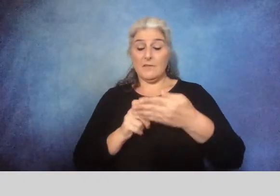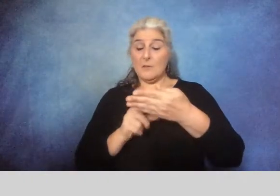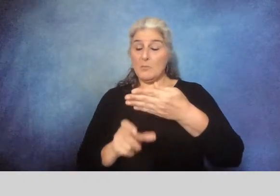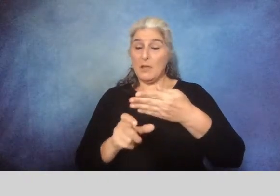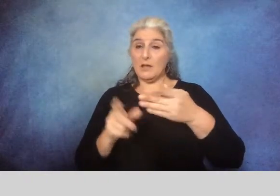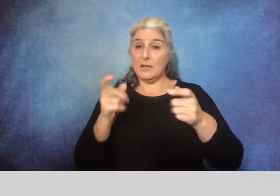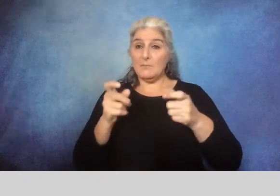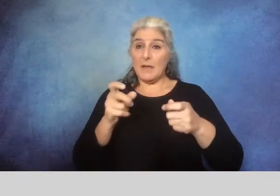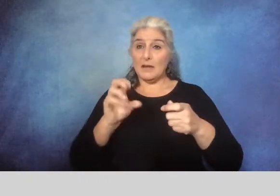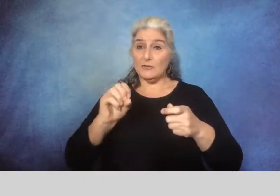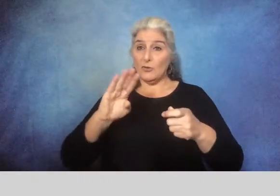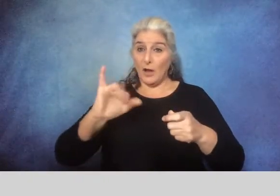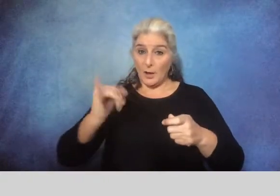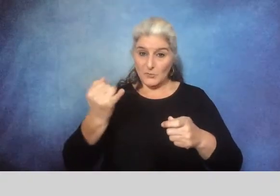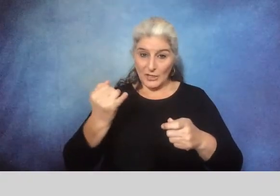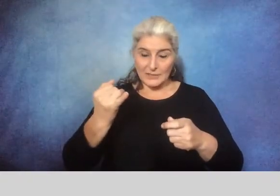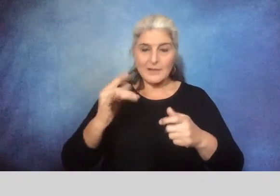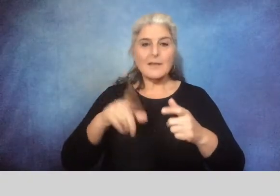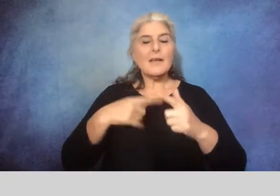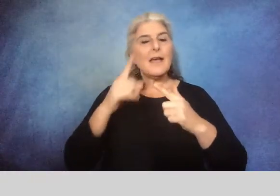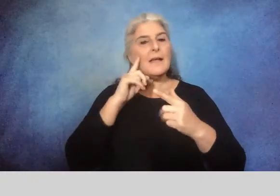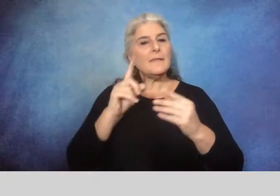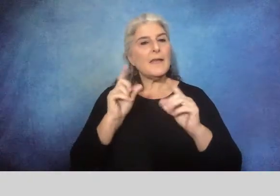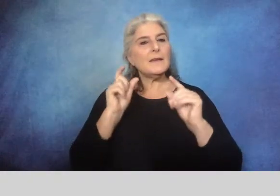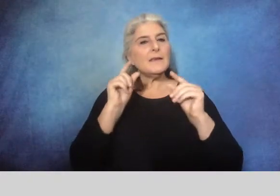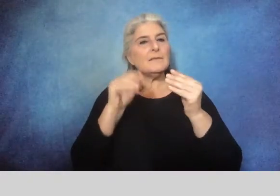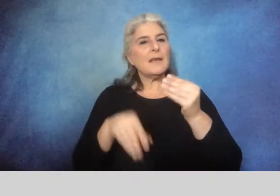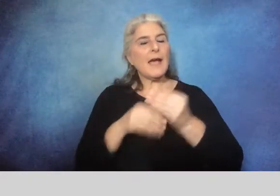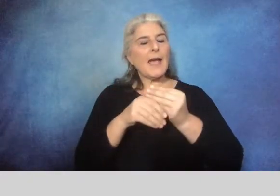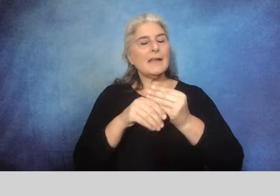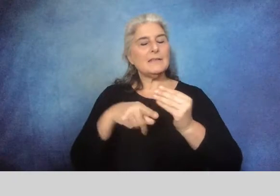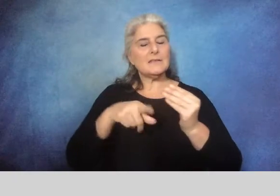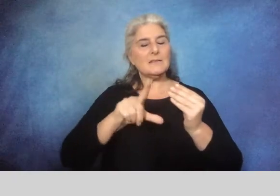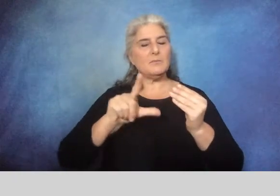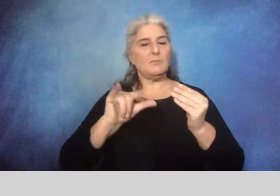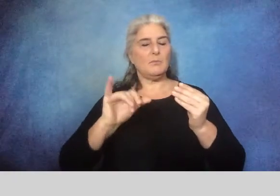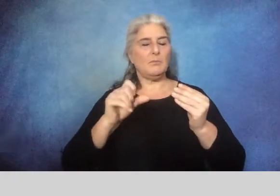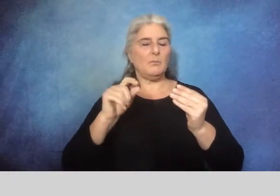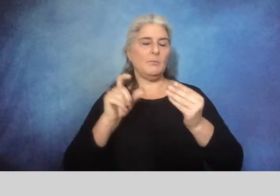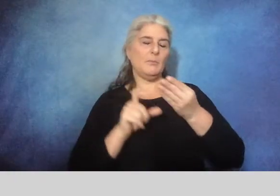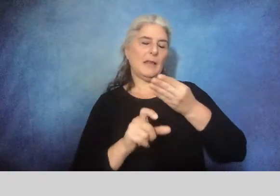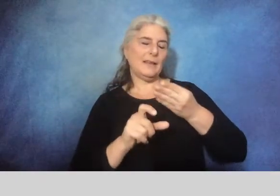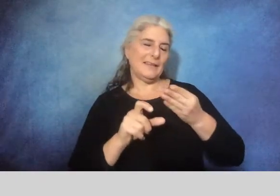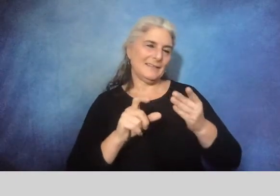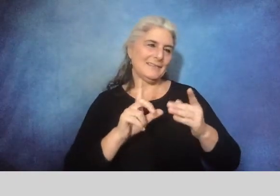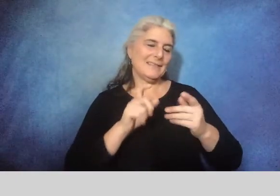and then it adds plugin specification and adds plugin implementation.